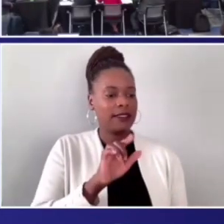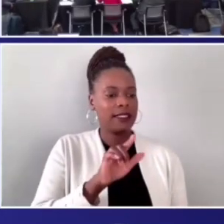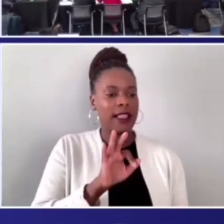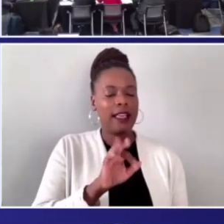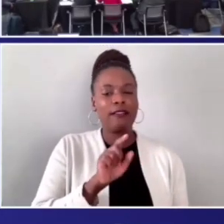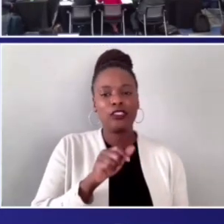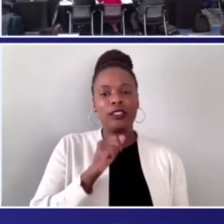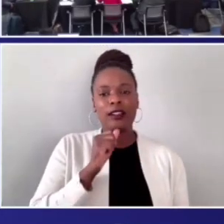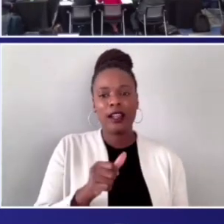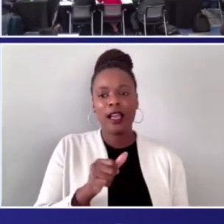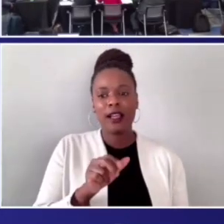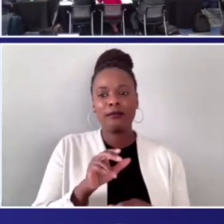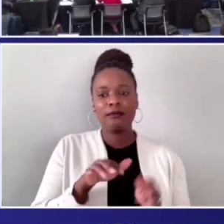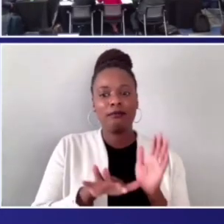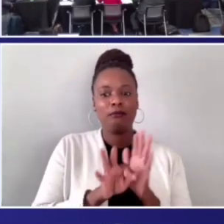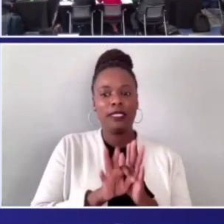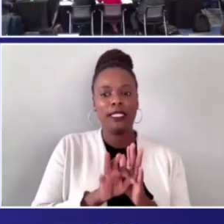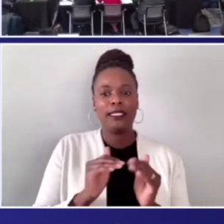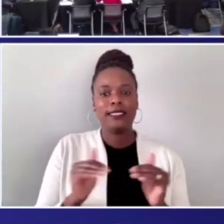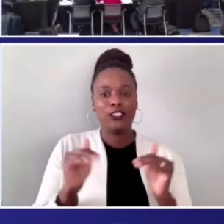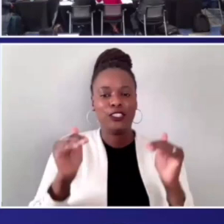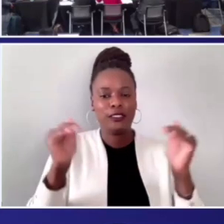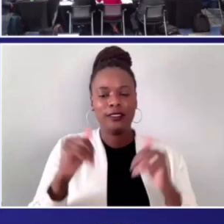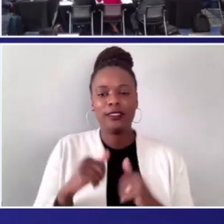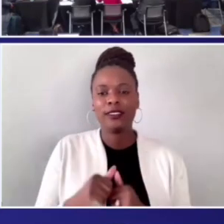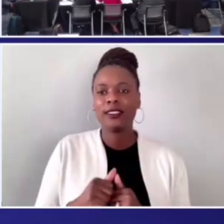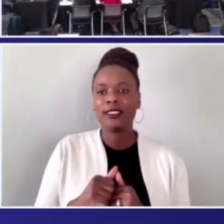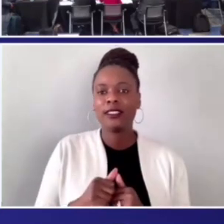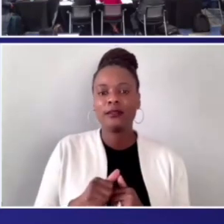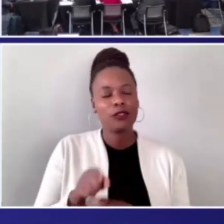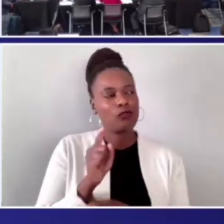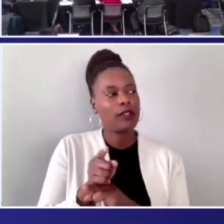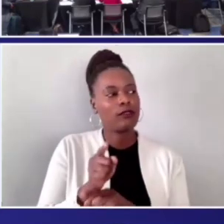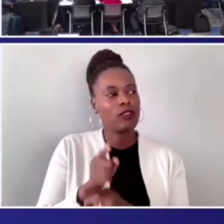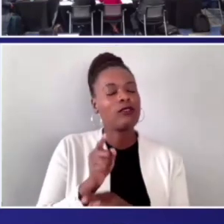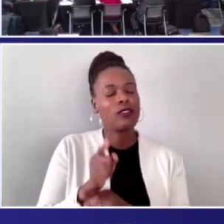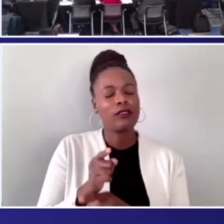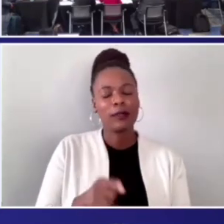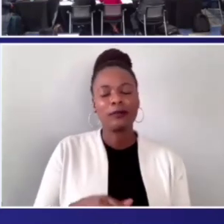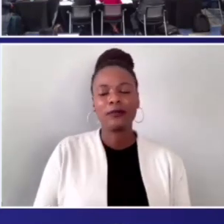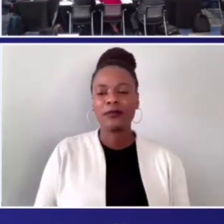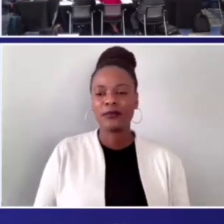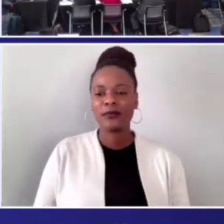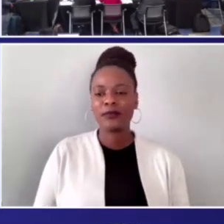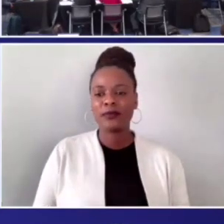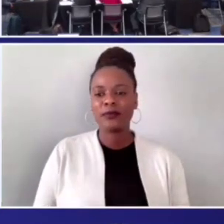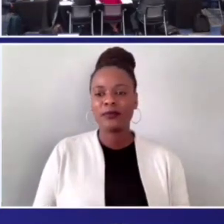towards -- Well. Okay Just -- you're right. Just a side note there. You're right. I think this answer